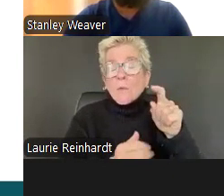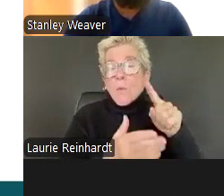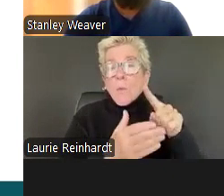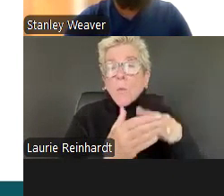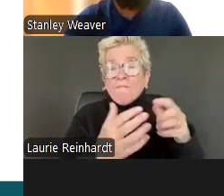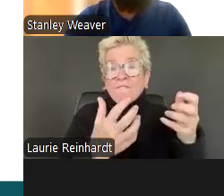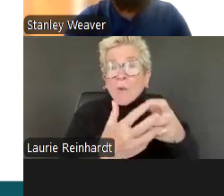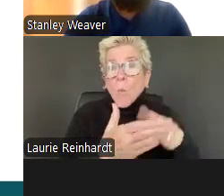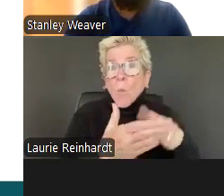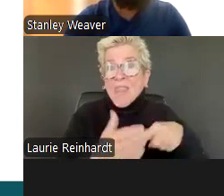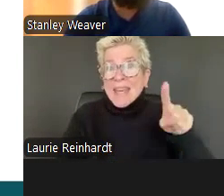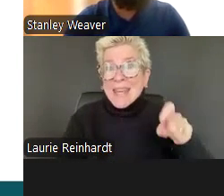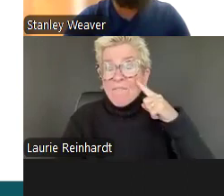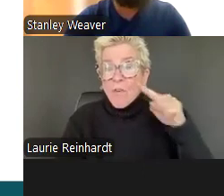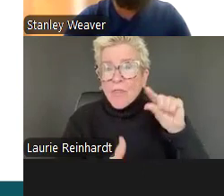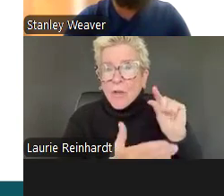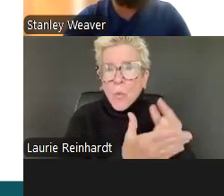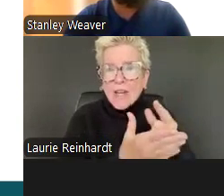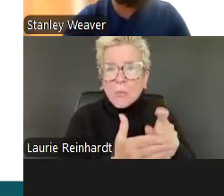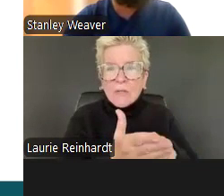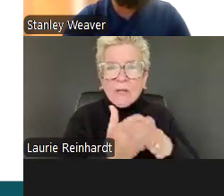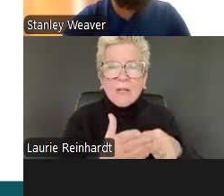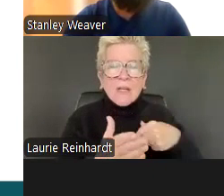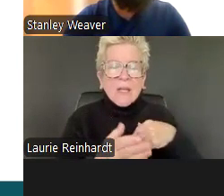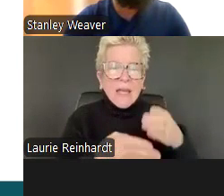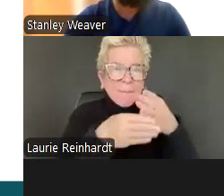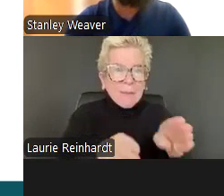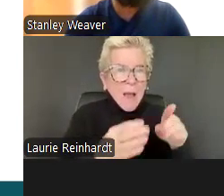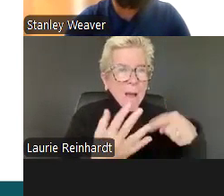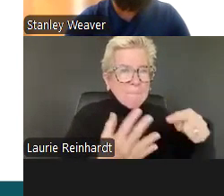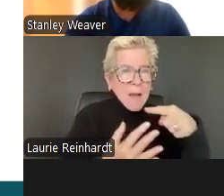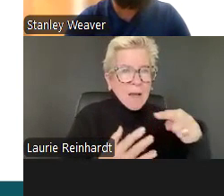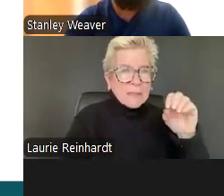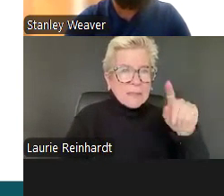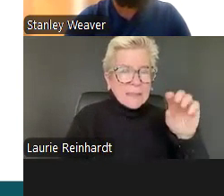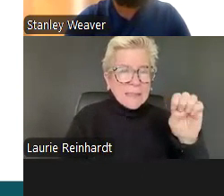and equivalency credit can be split between the CTE and equivalency credit,